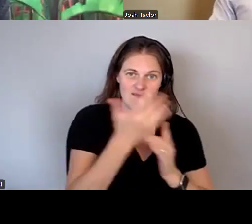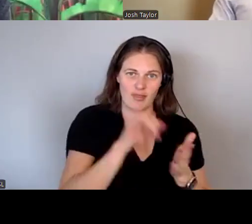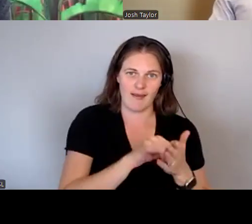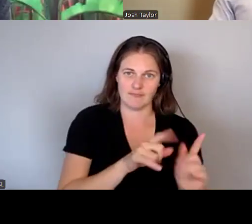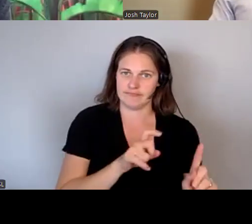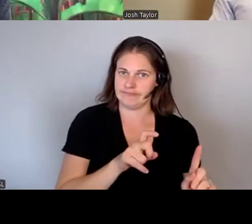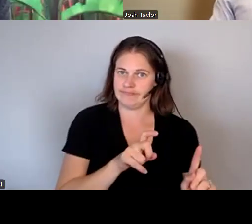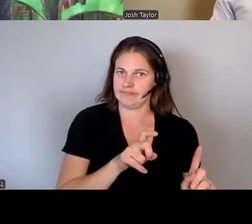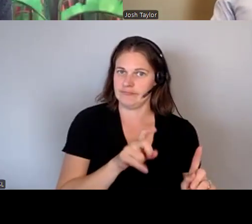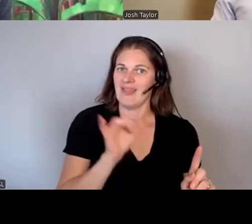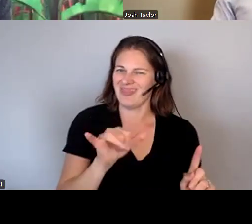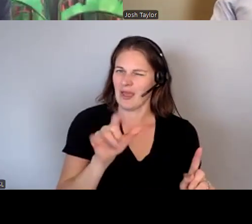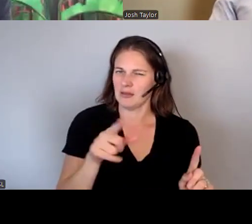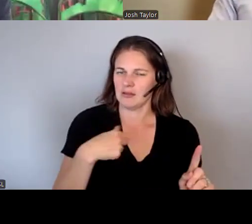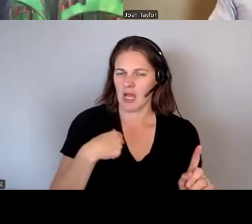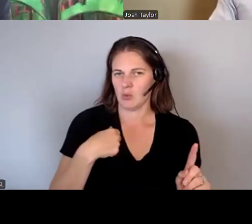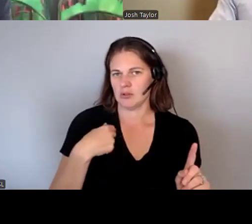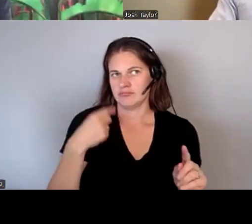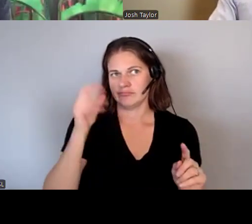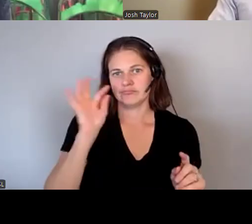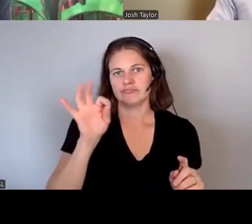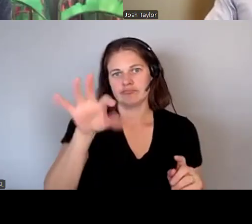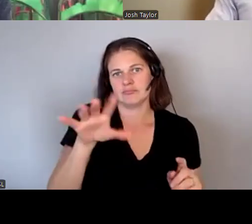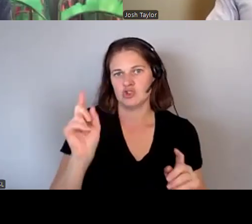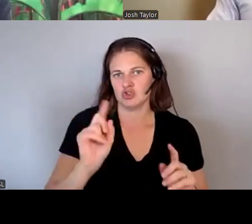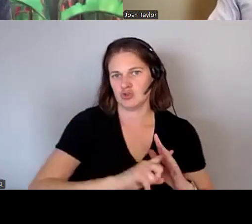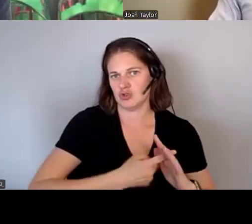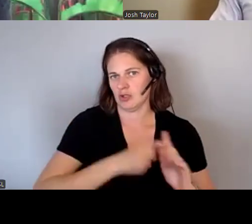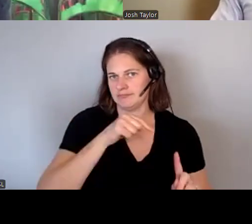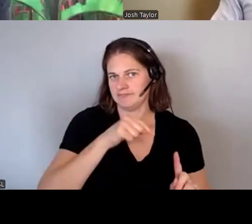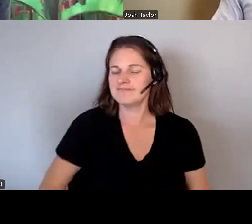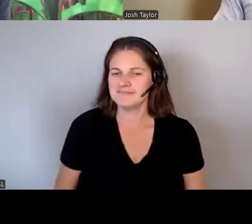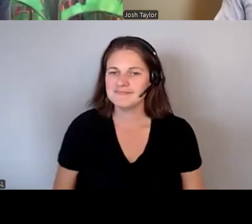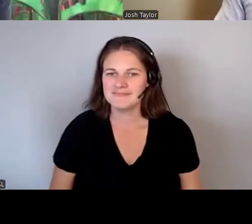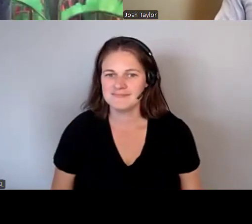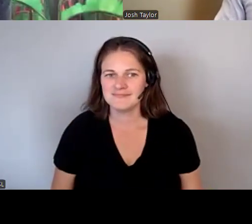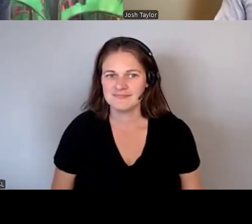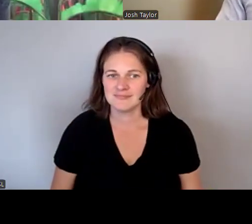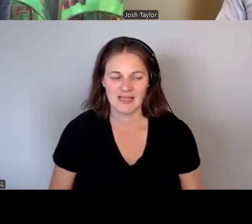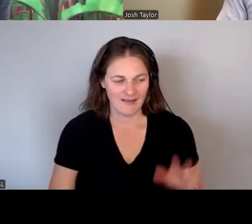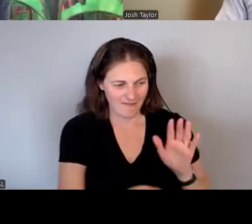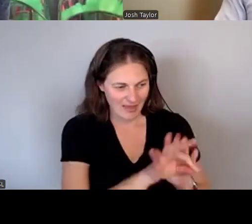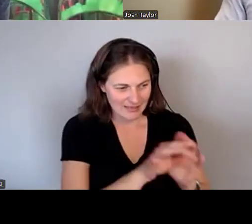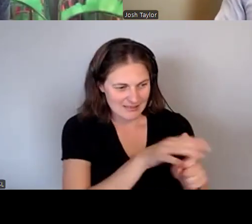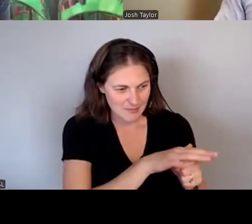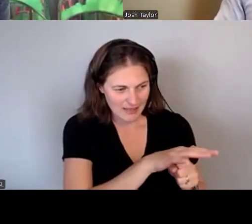That's what I think where you should, yeah. [chuckles] Great. Yeah. Find the space, find the ally, right? Awesome.,